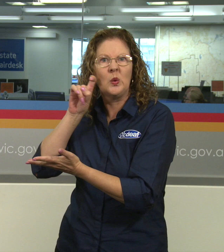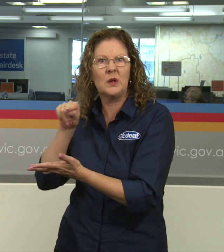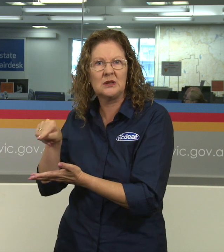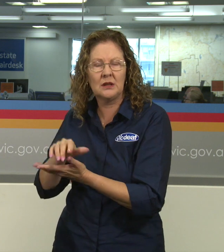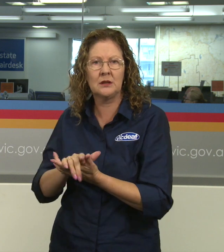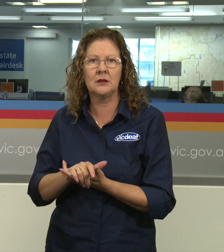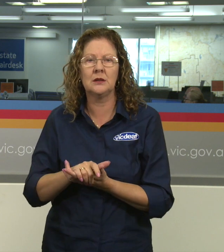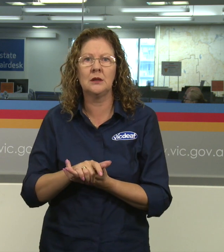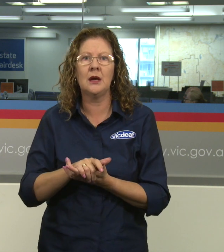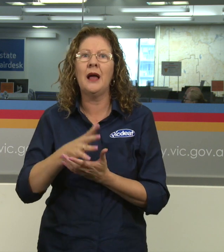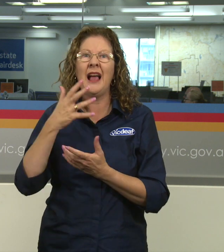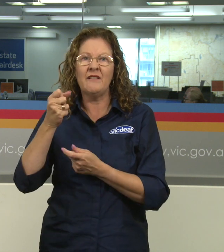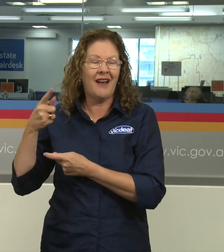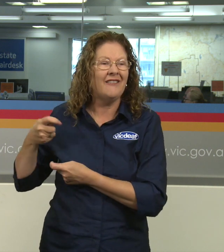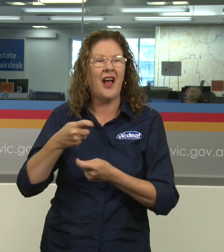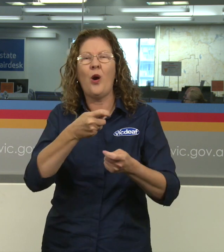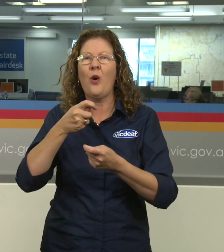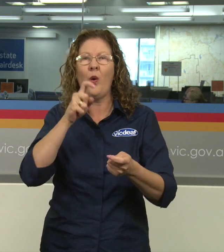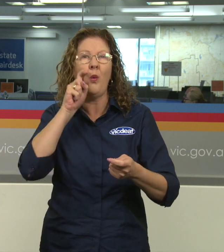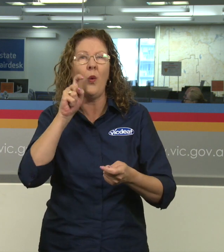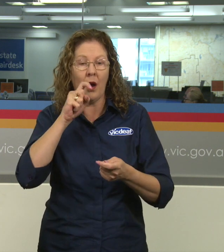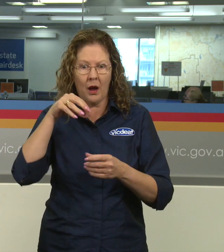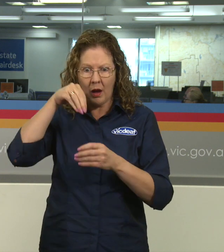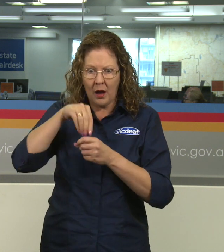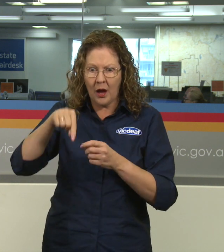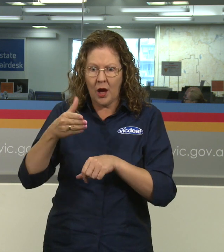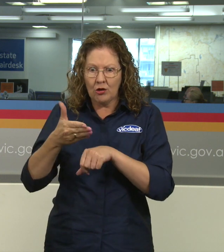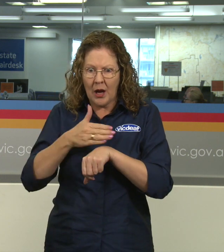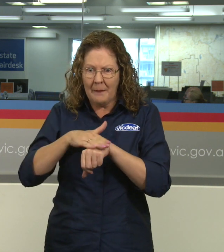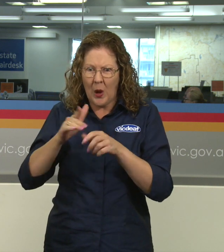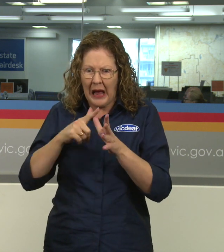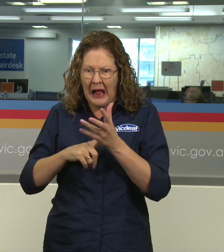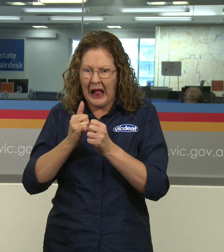Irrigation water containing blue-green algae should not be spray-irrigated on fruits and